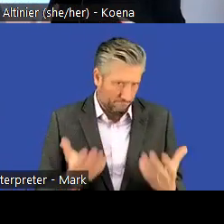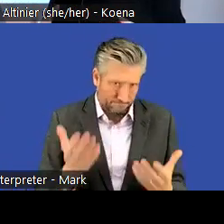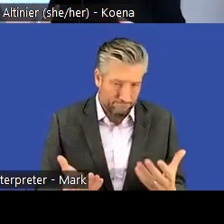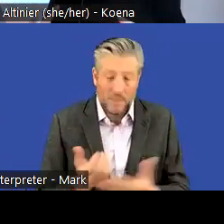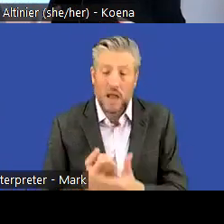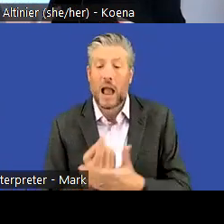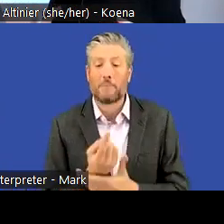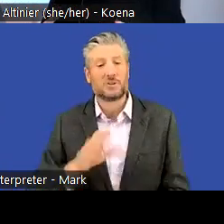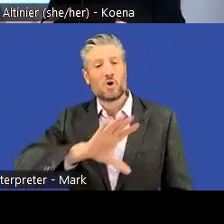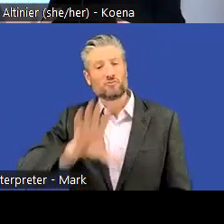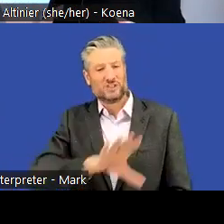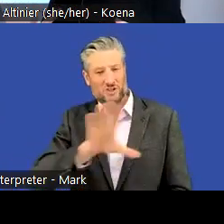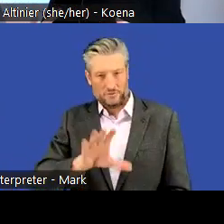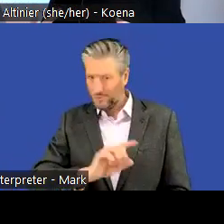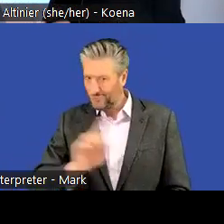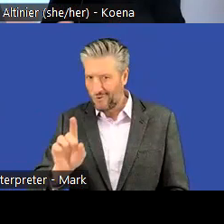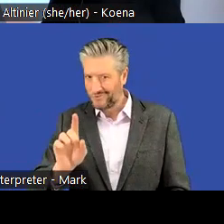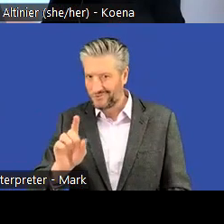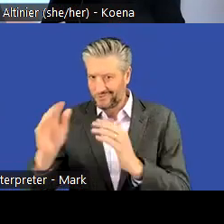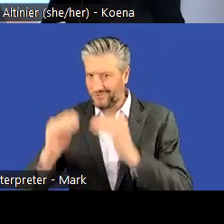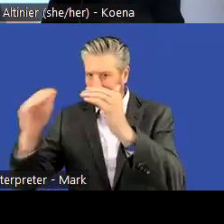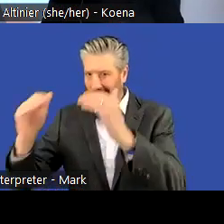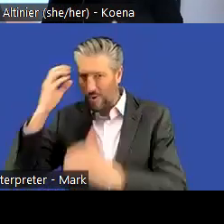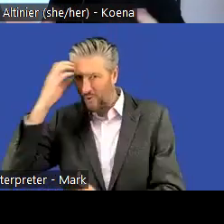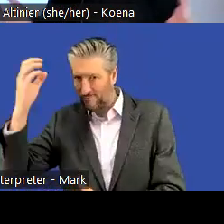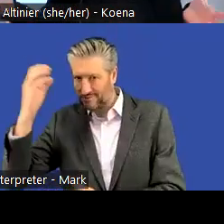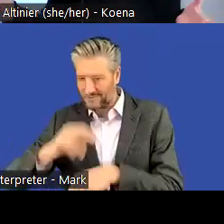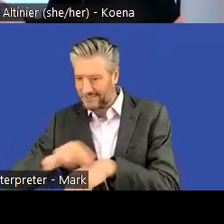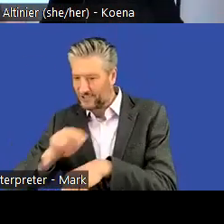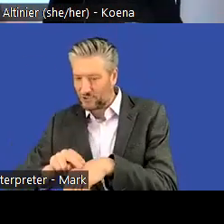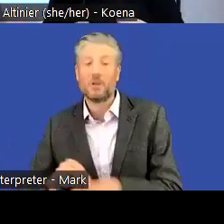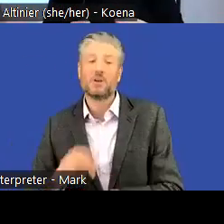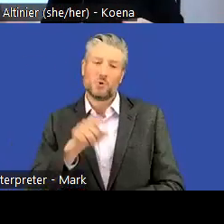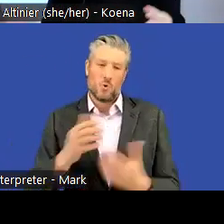So it depends. For the transportation, it's the national level, not the state.